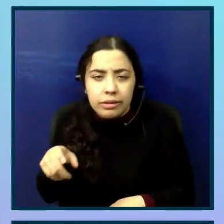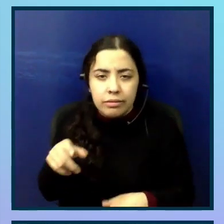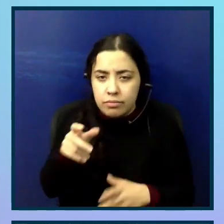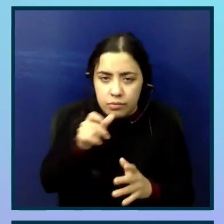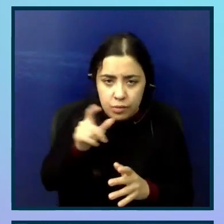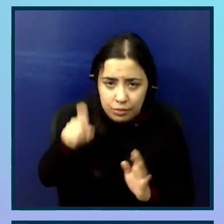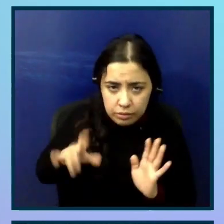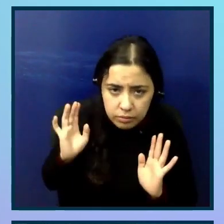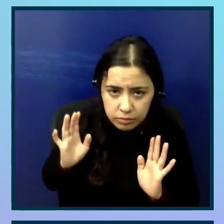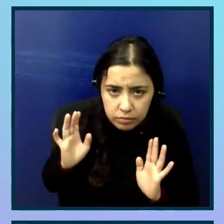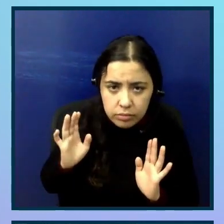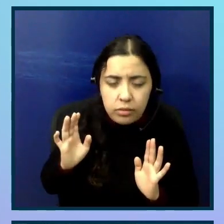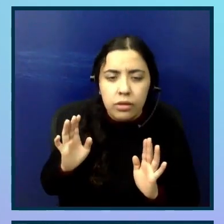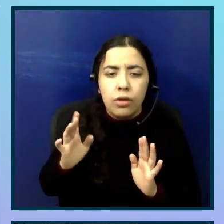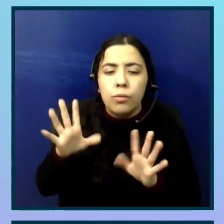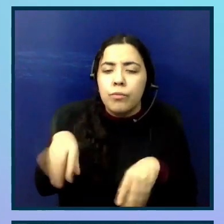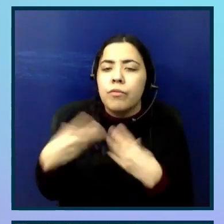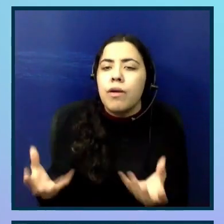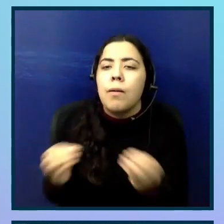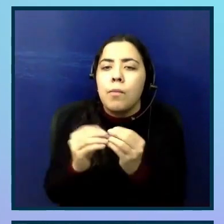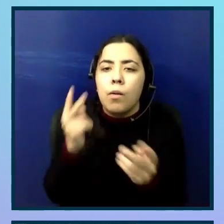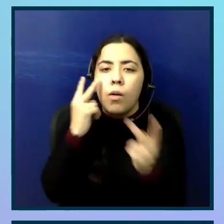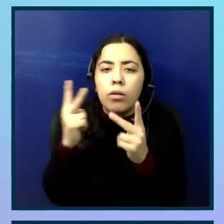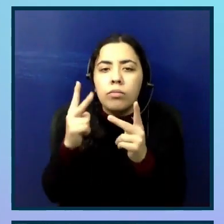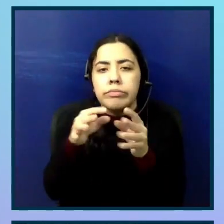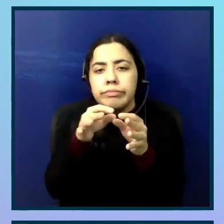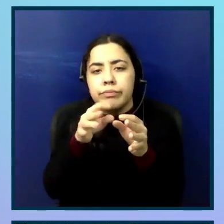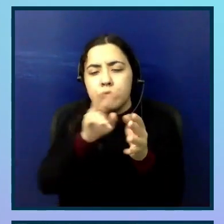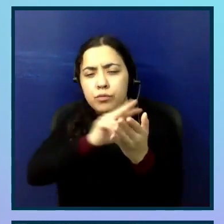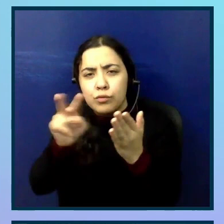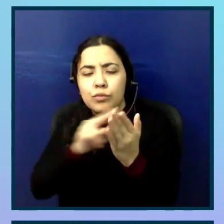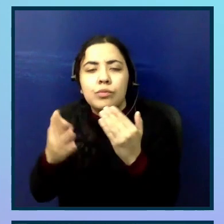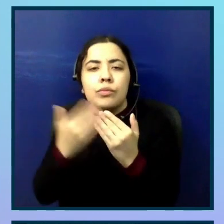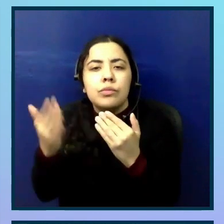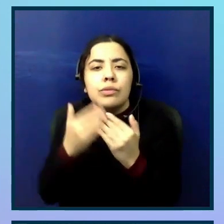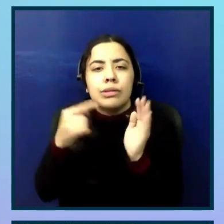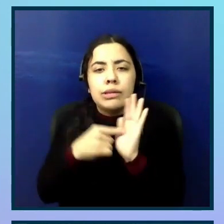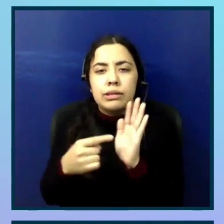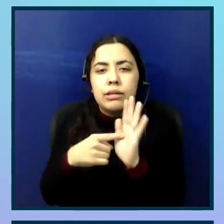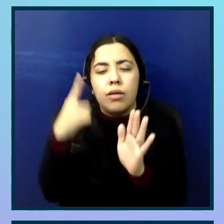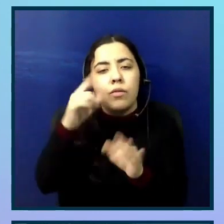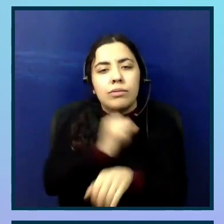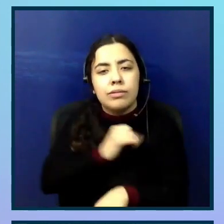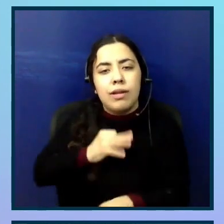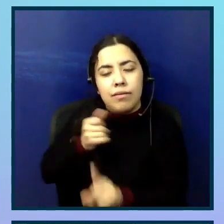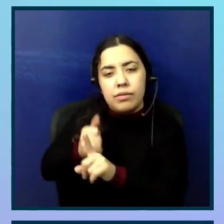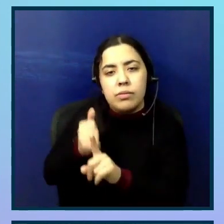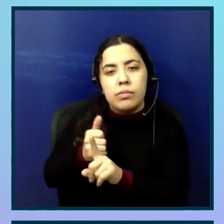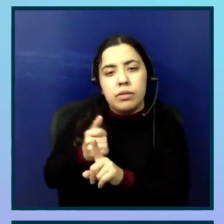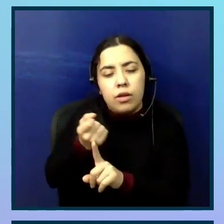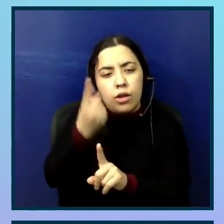provided examples for our employees to understand how it translates onto Slack.